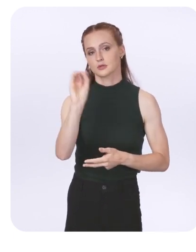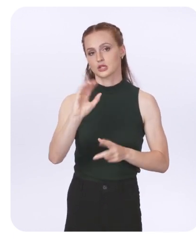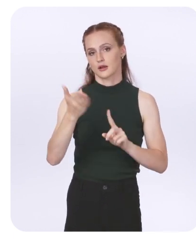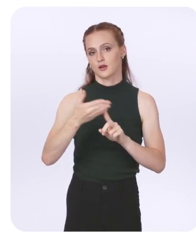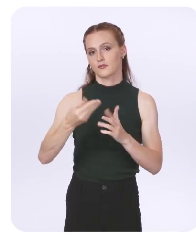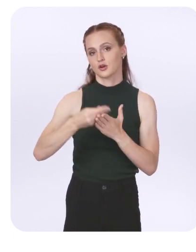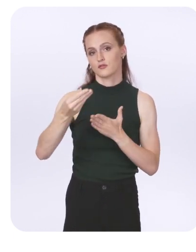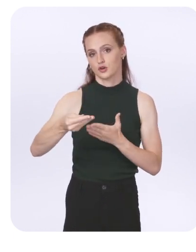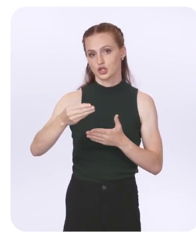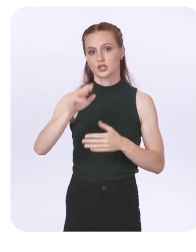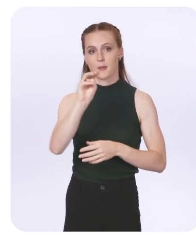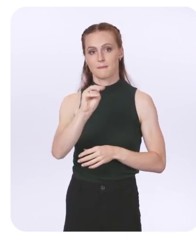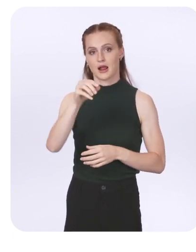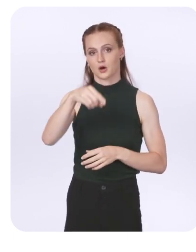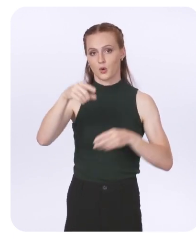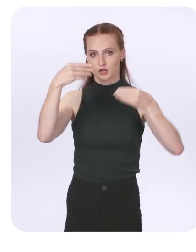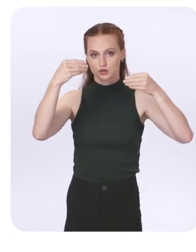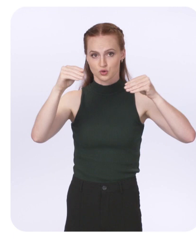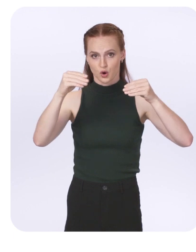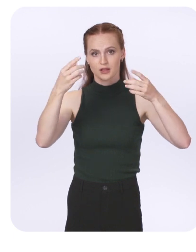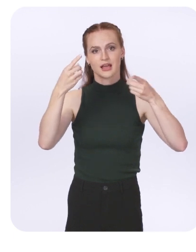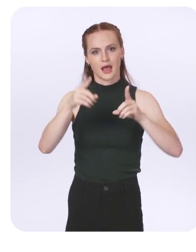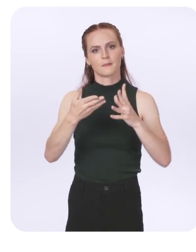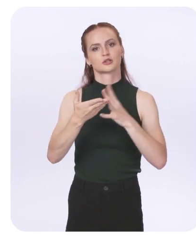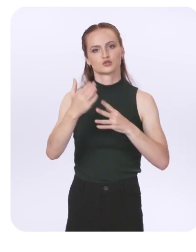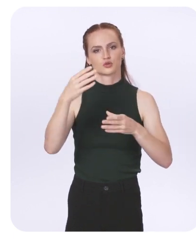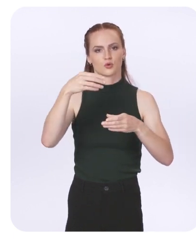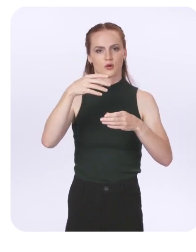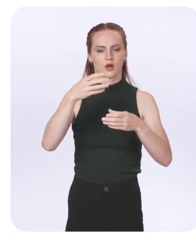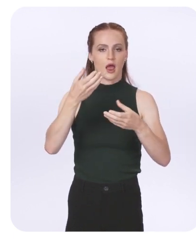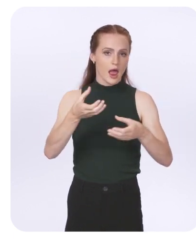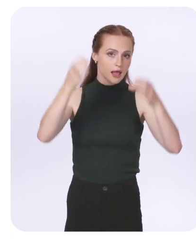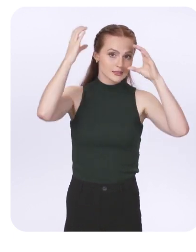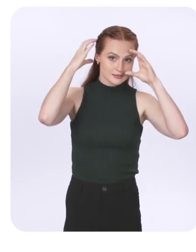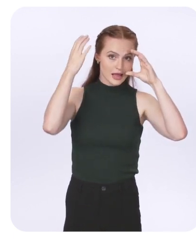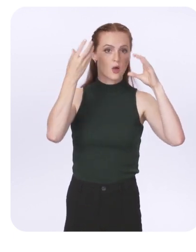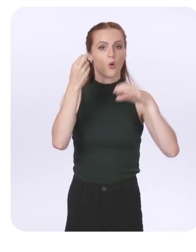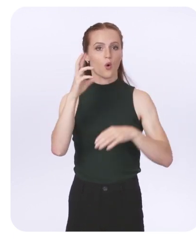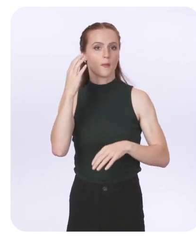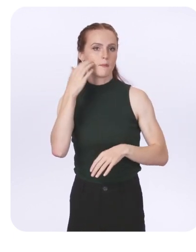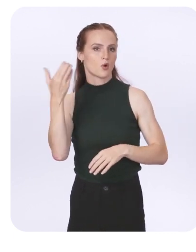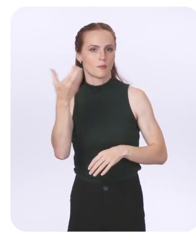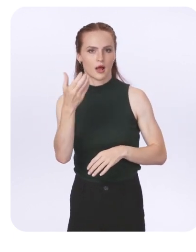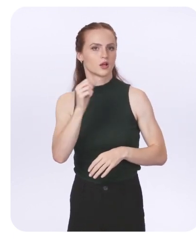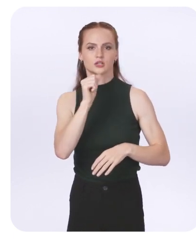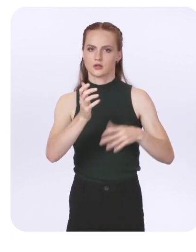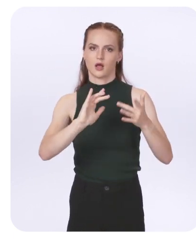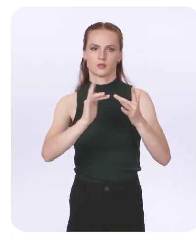and the amount of objects placed into the frame. All of these requirements and constraints should be put into